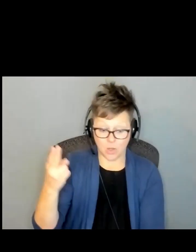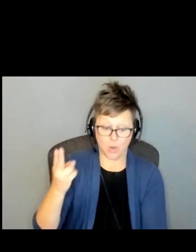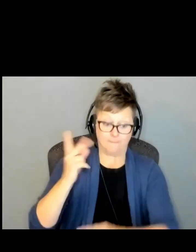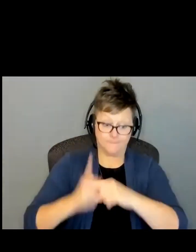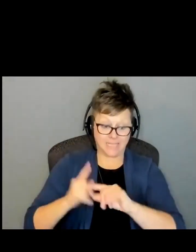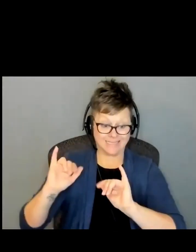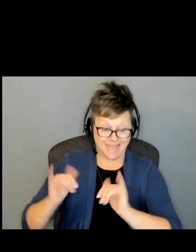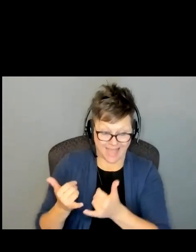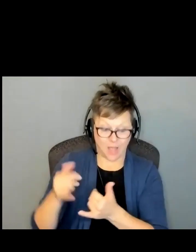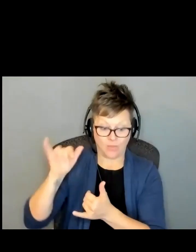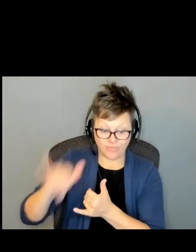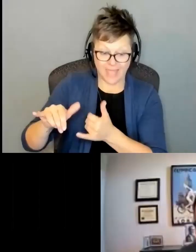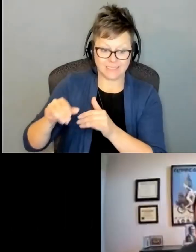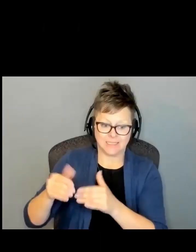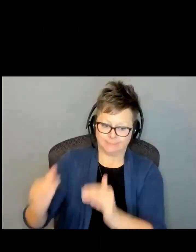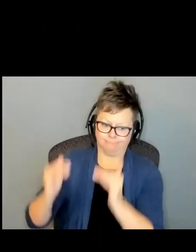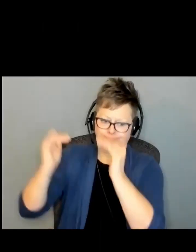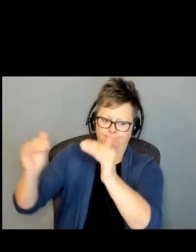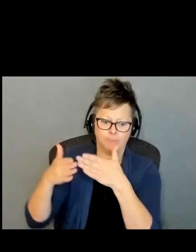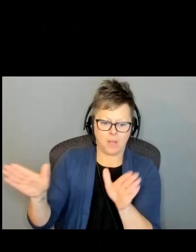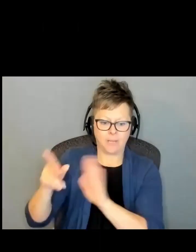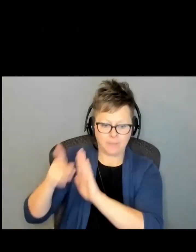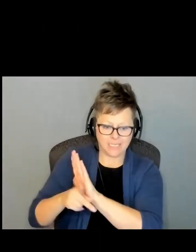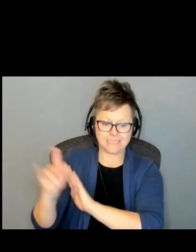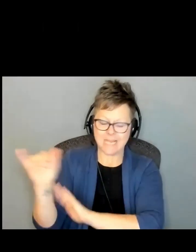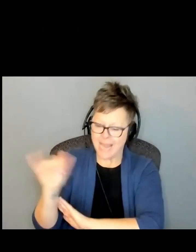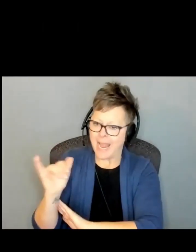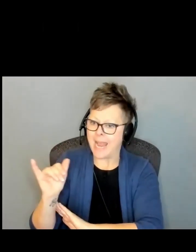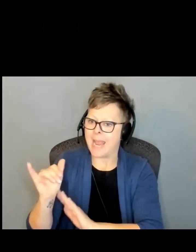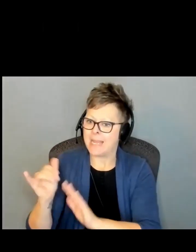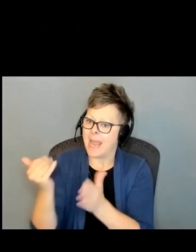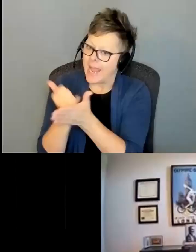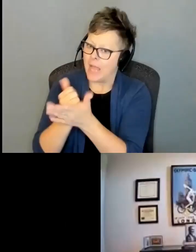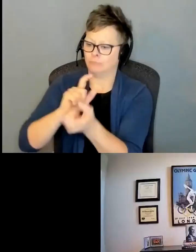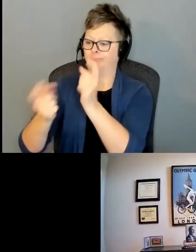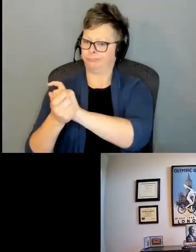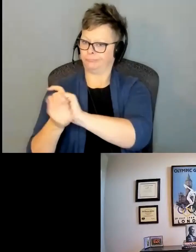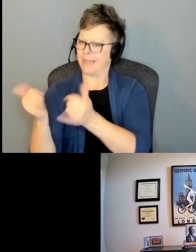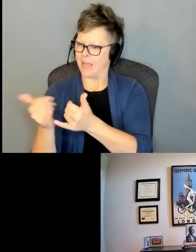Francis first. So, and thank you, for that.